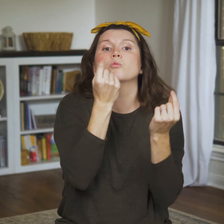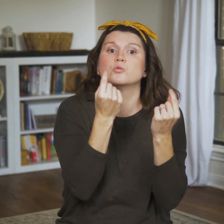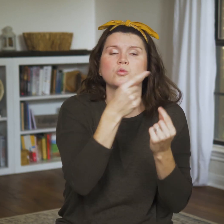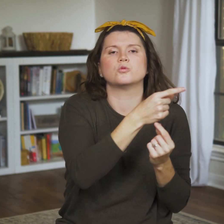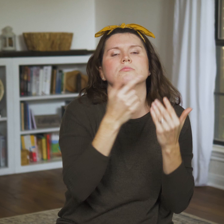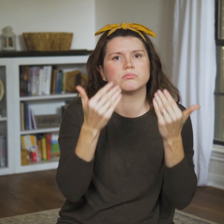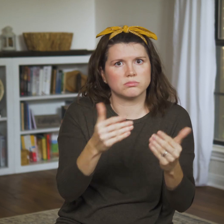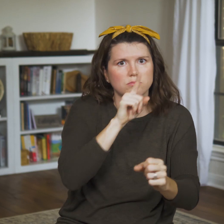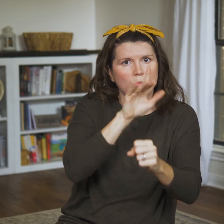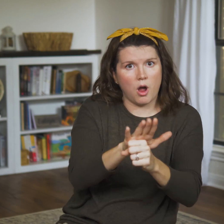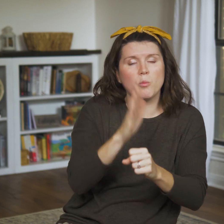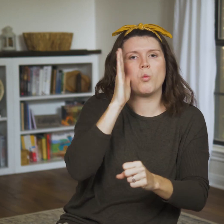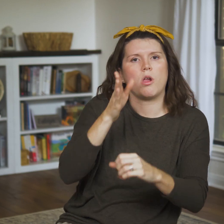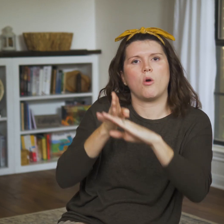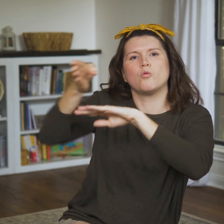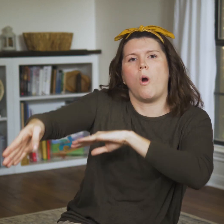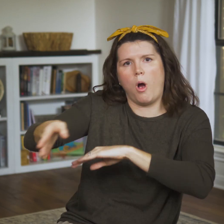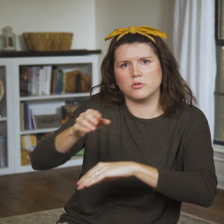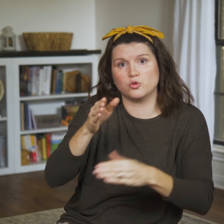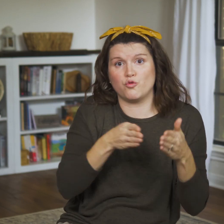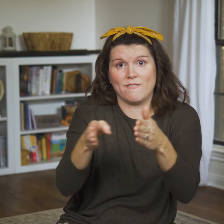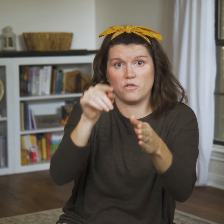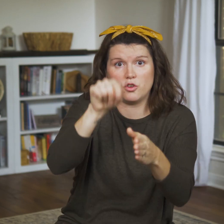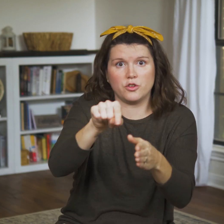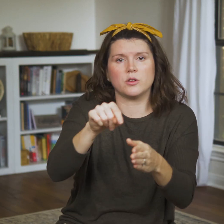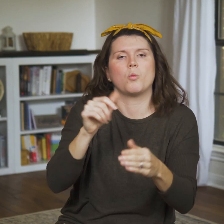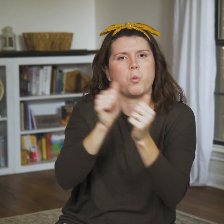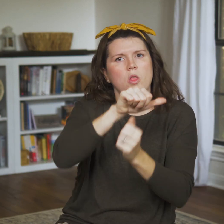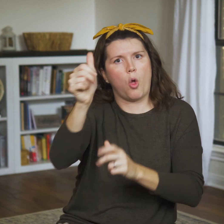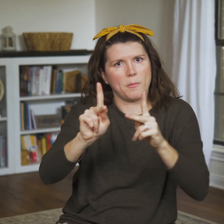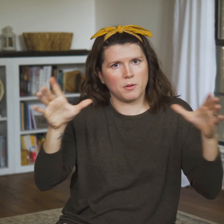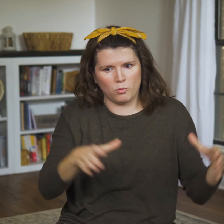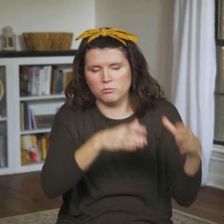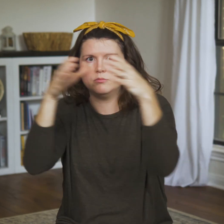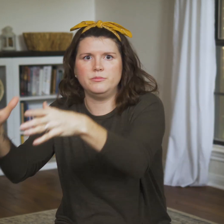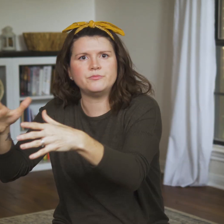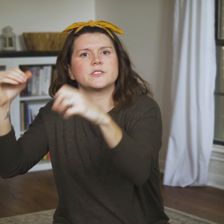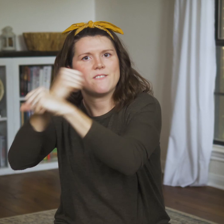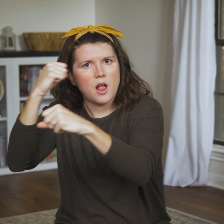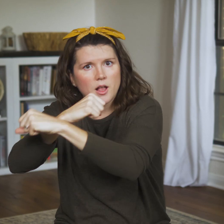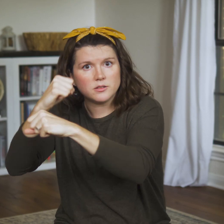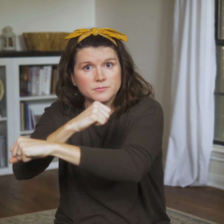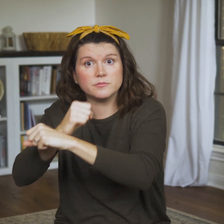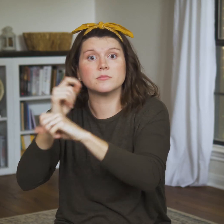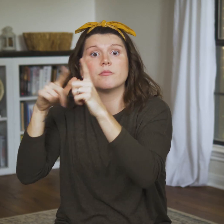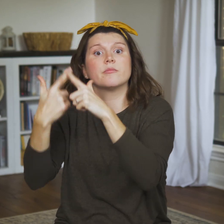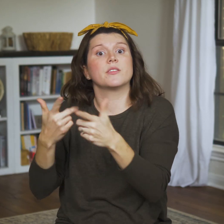not in the promised land. They’re in the land they won in Numbers 21.